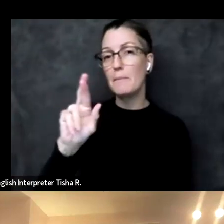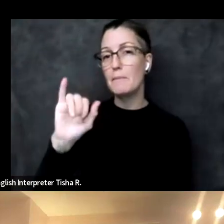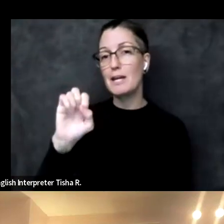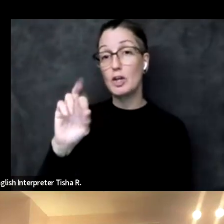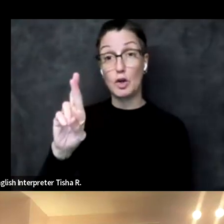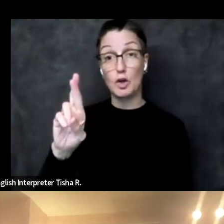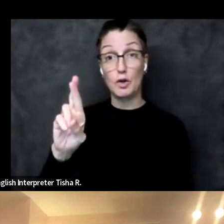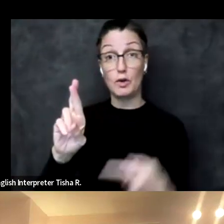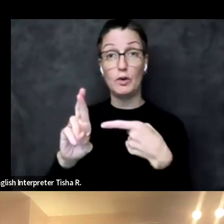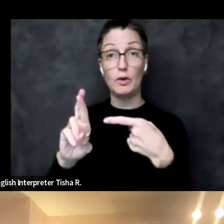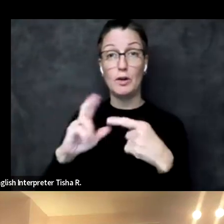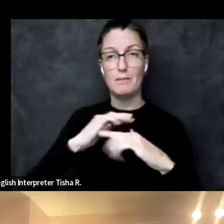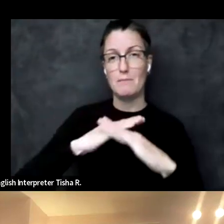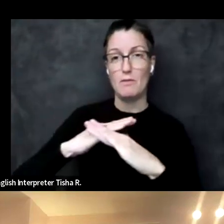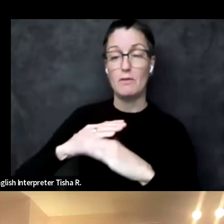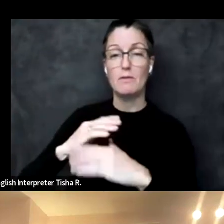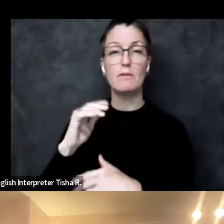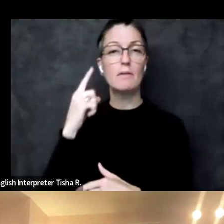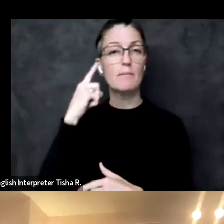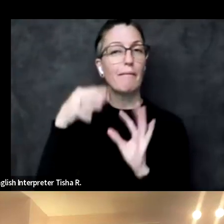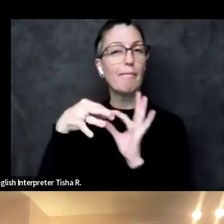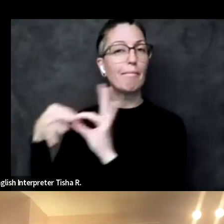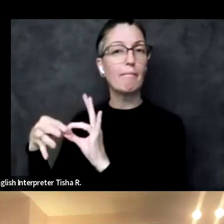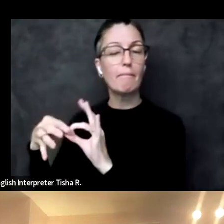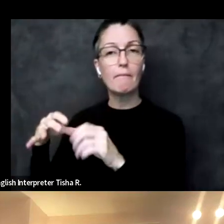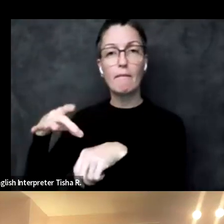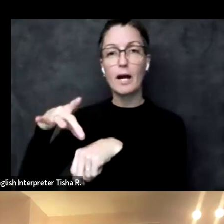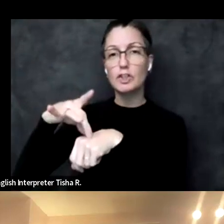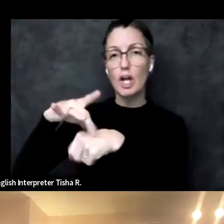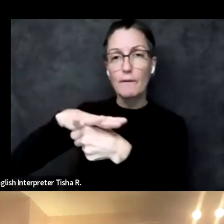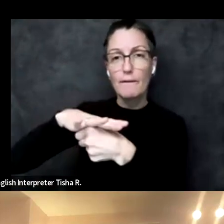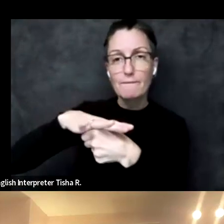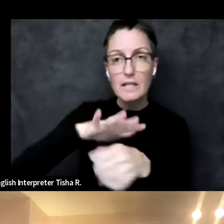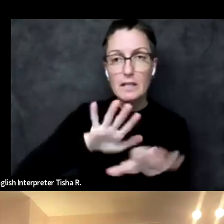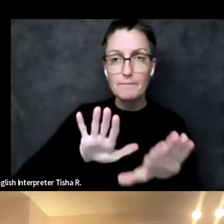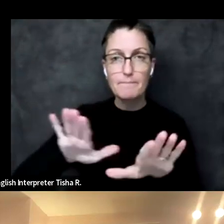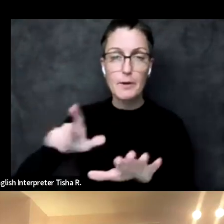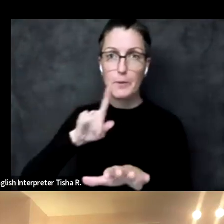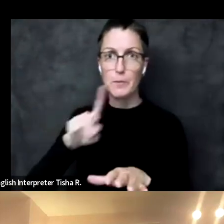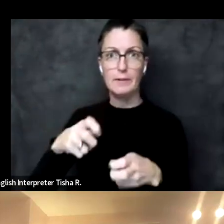I feel like it can be really difficult to enter the film space